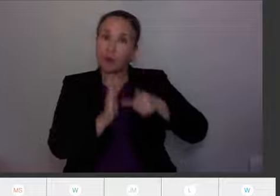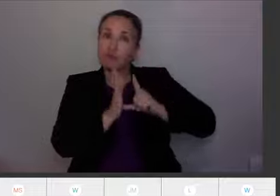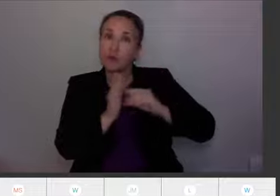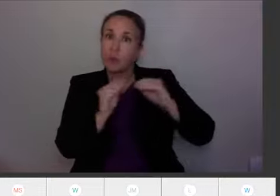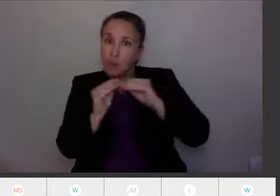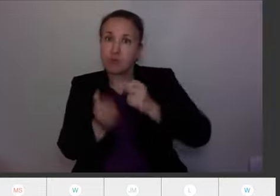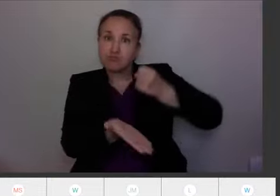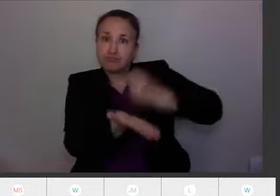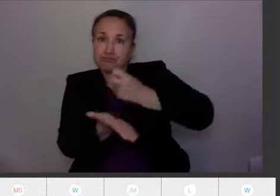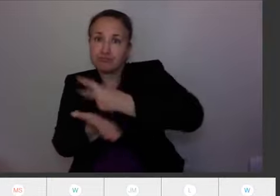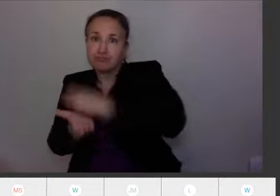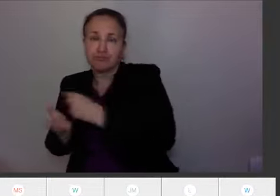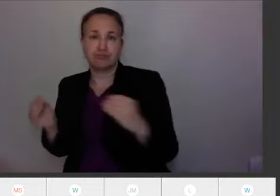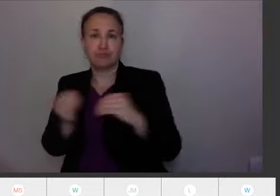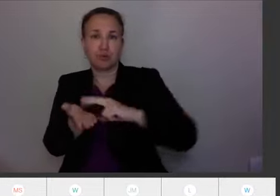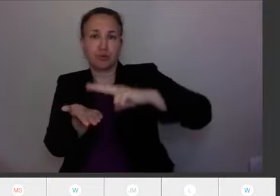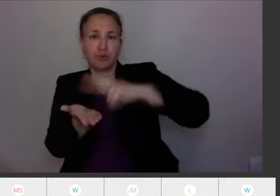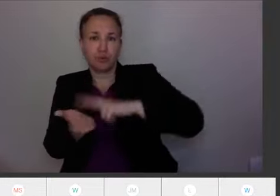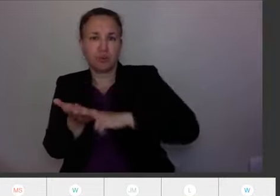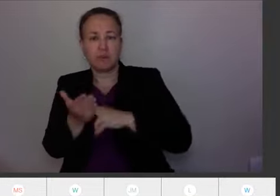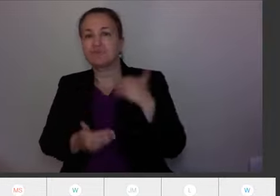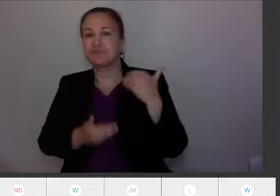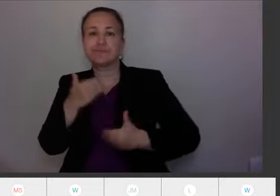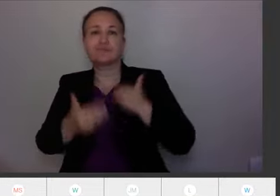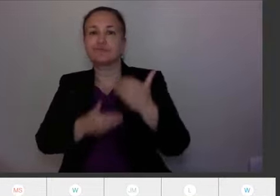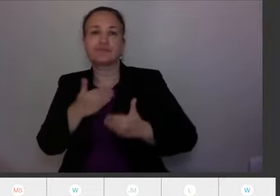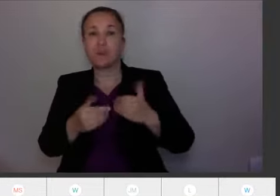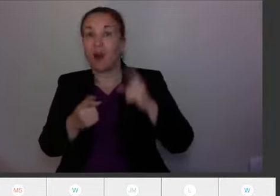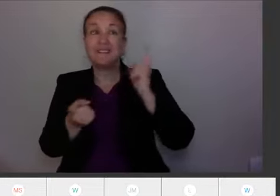applications on a rolling basis until the 10 million dollars